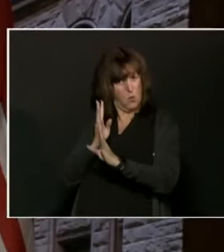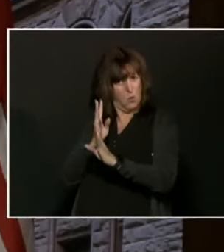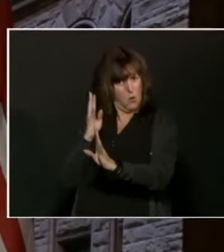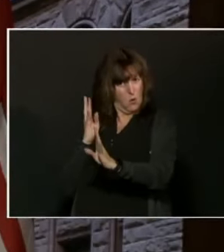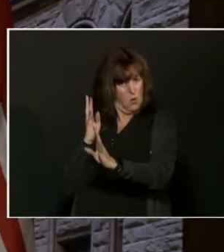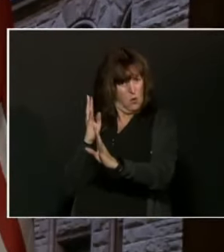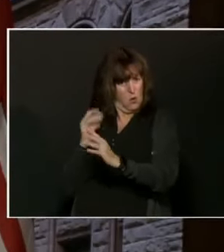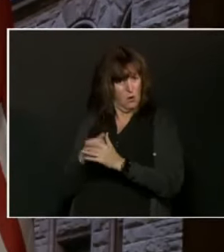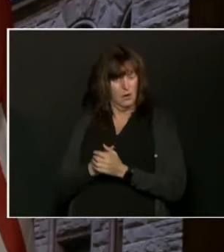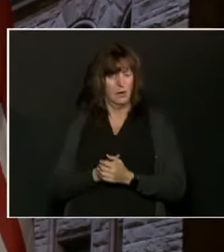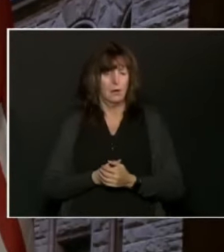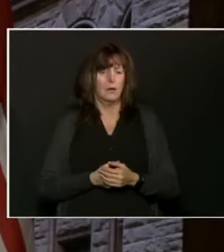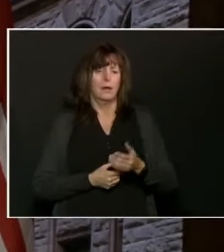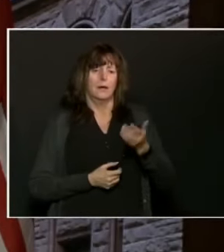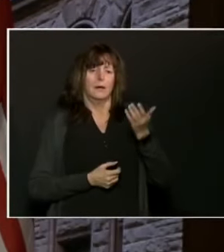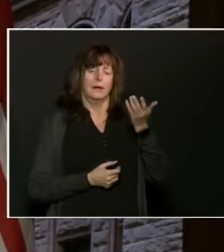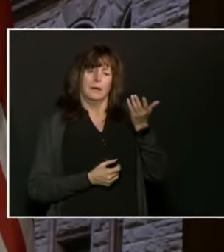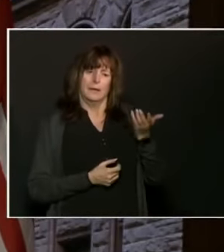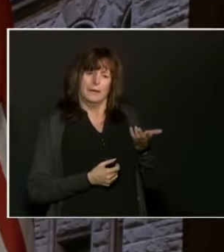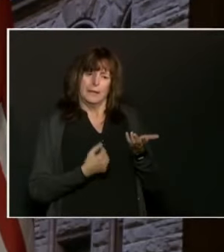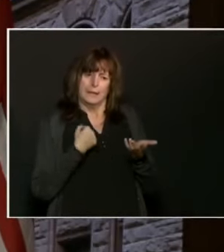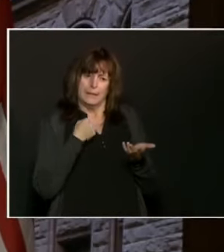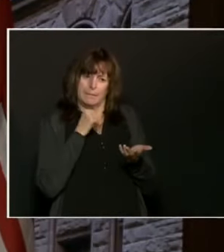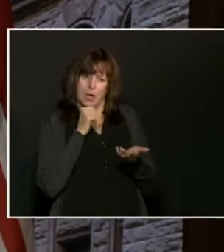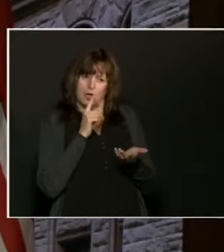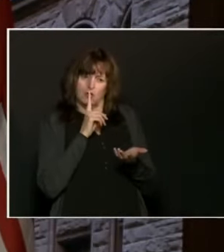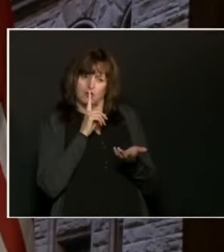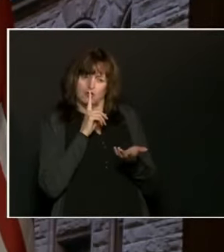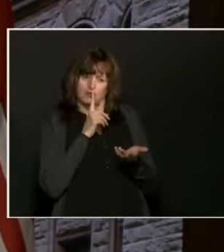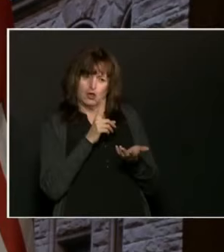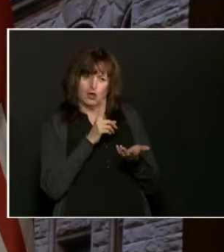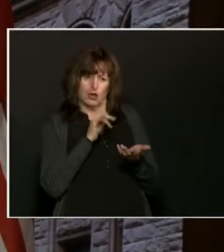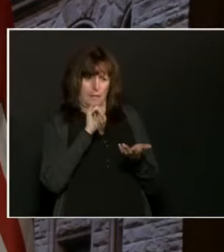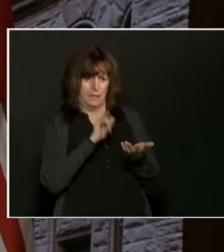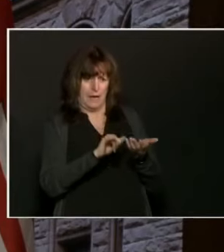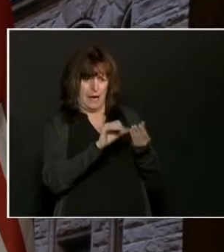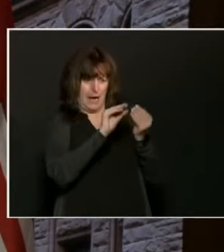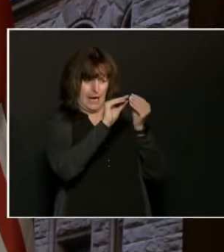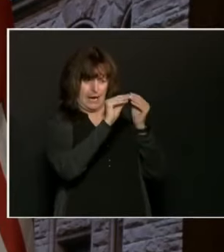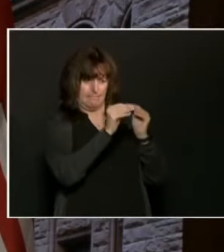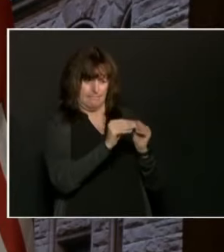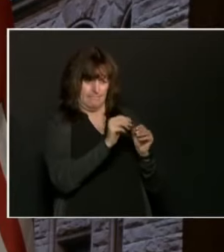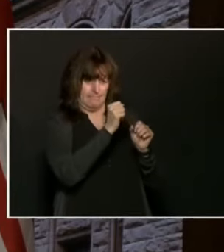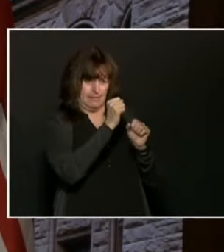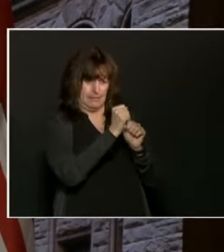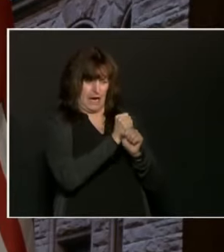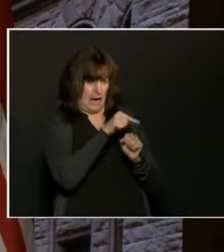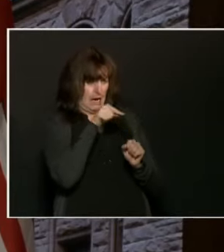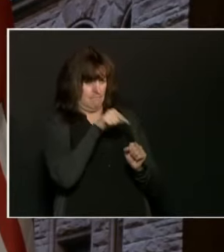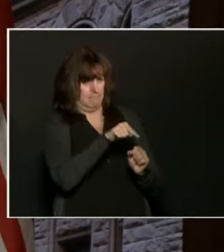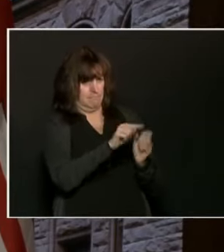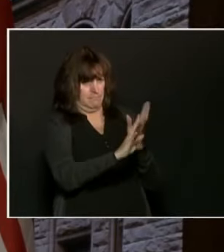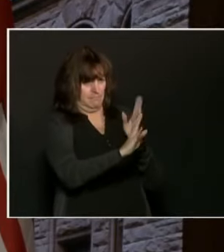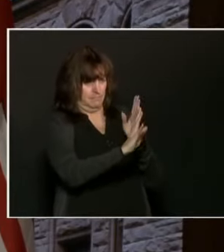THAT MORE RESTRICTIONS ARE NEEDED THERE? I'M NOT SURE THAT THE DATA